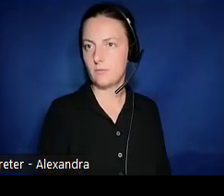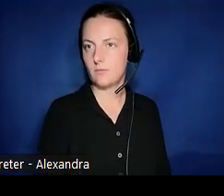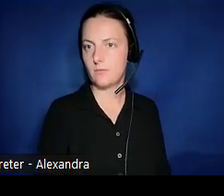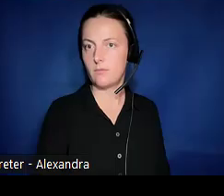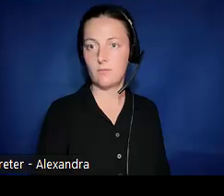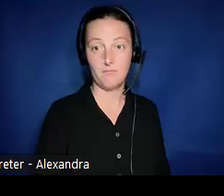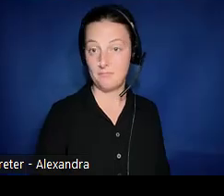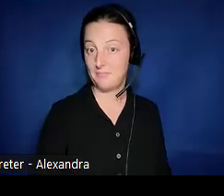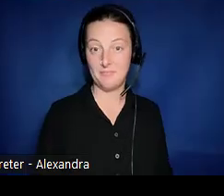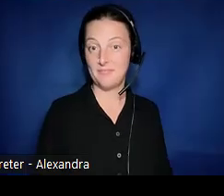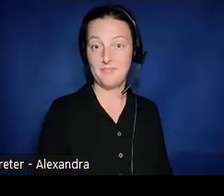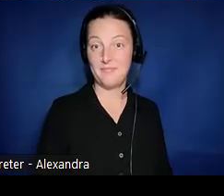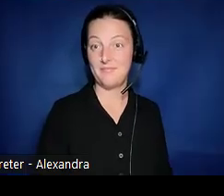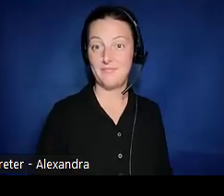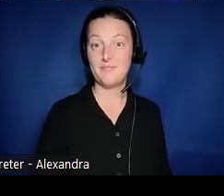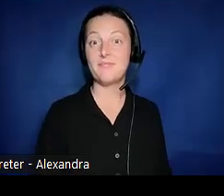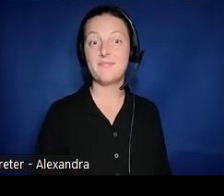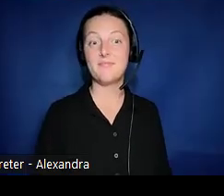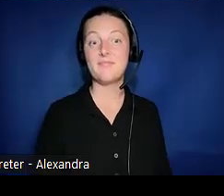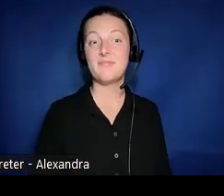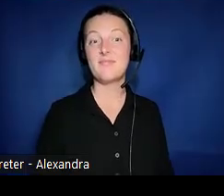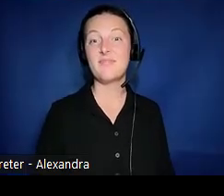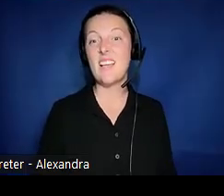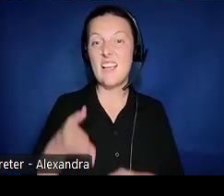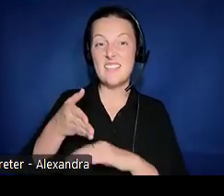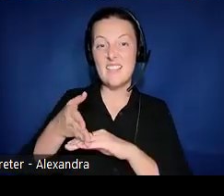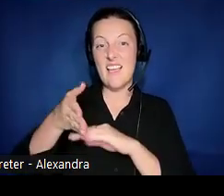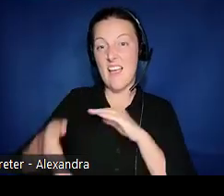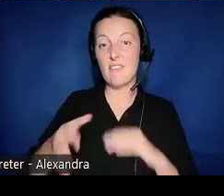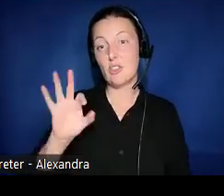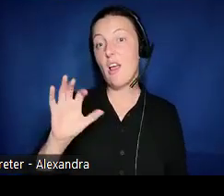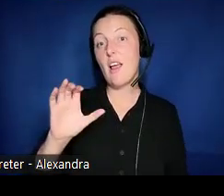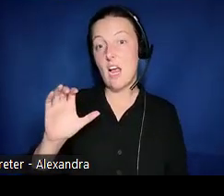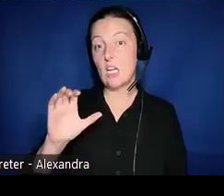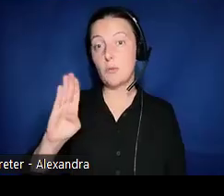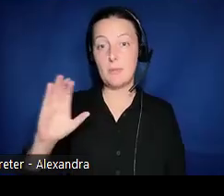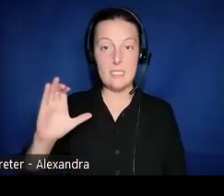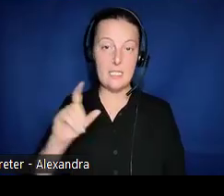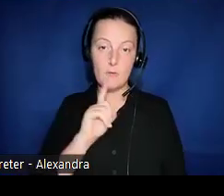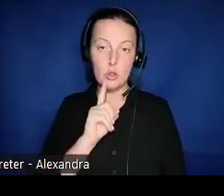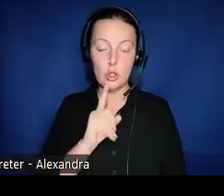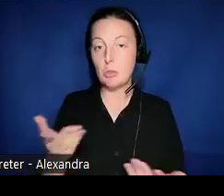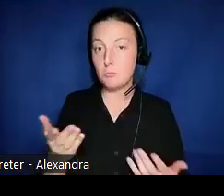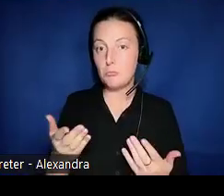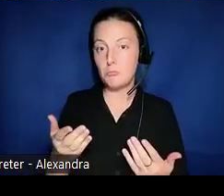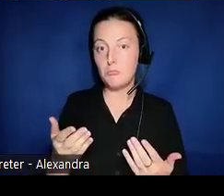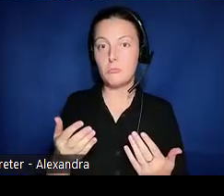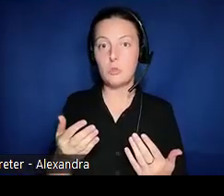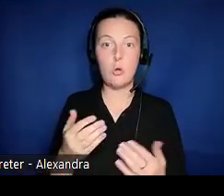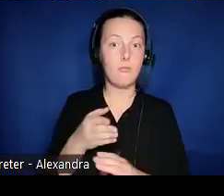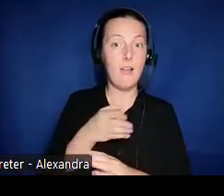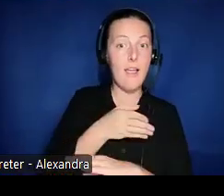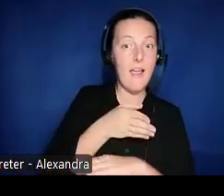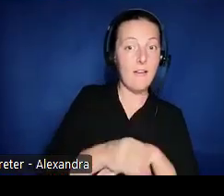guesses you know it's after 900 BC